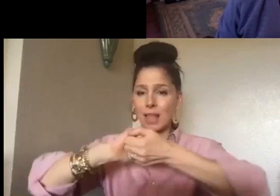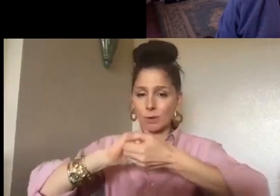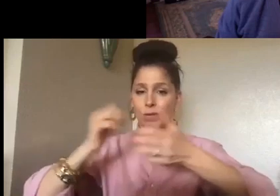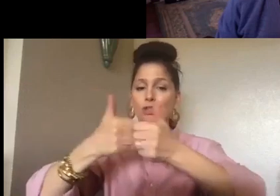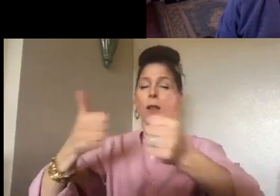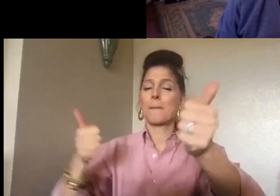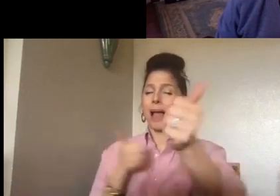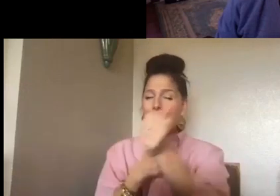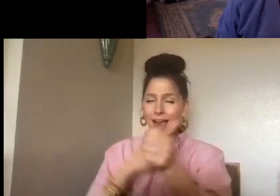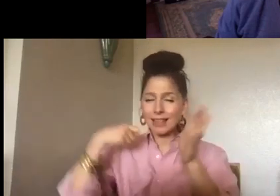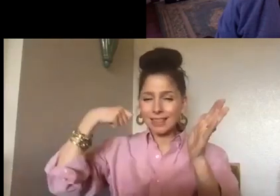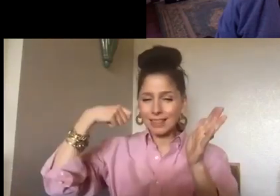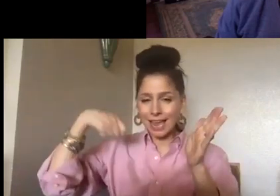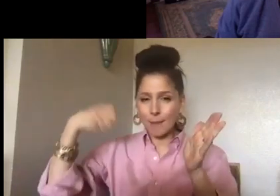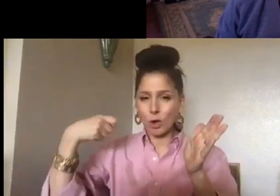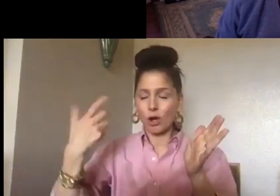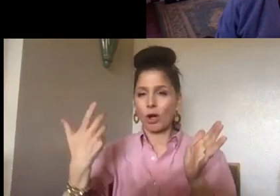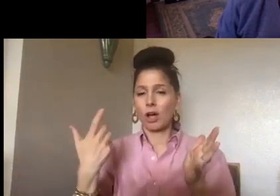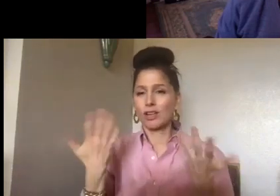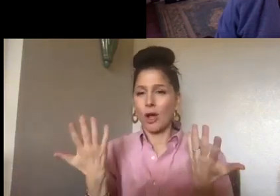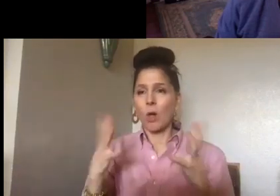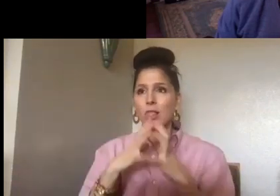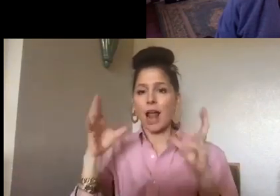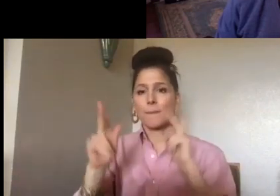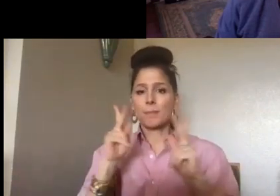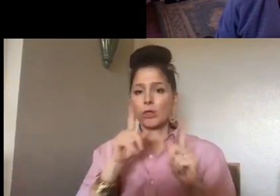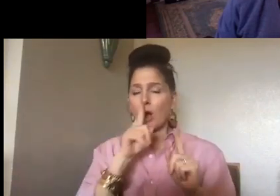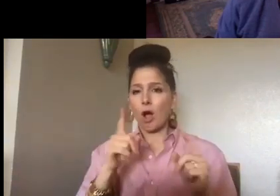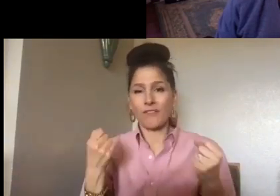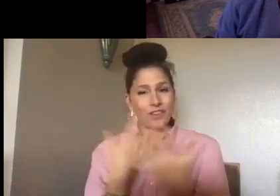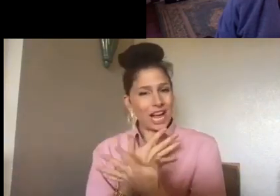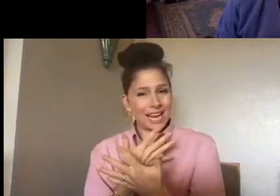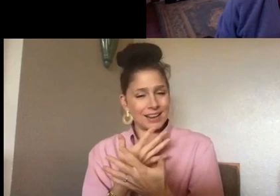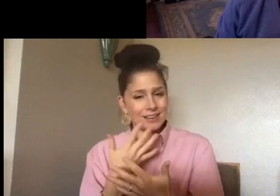collaboration goes on behind the camera. There are so many people who are afraid